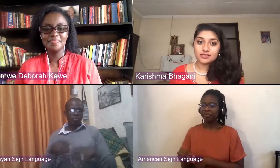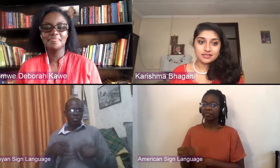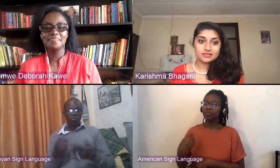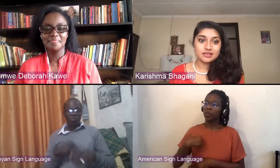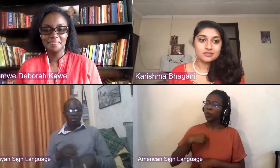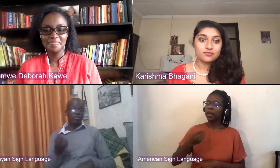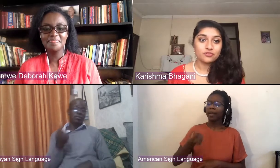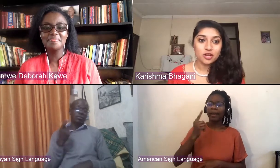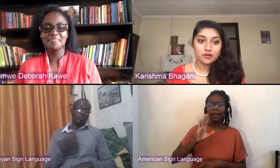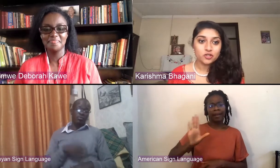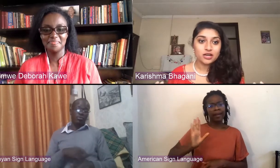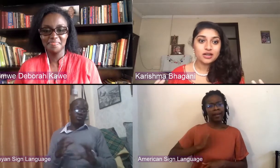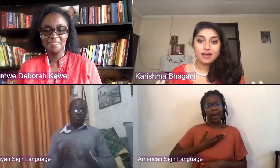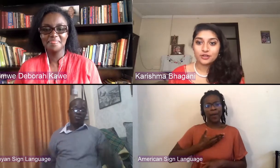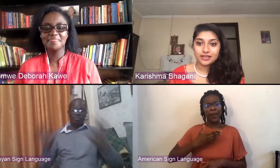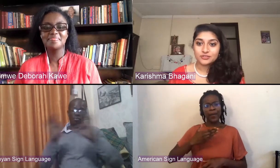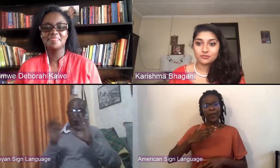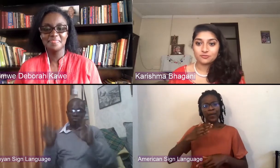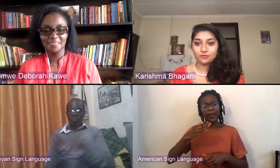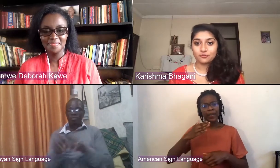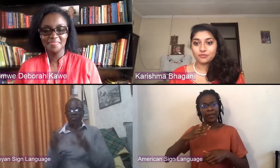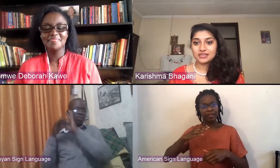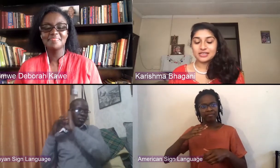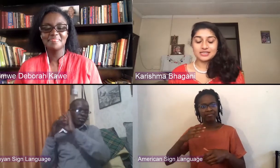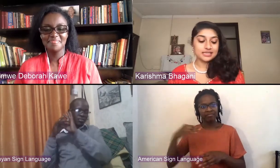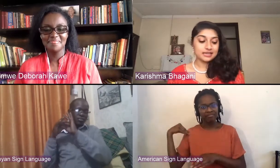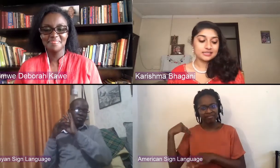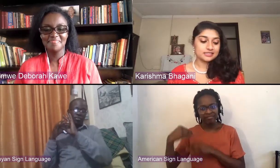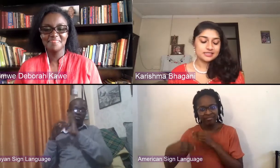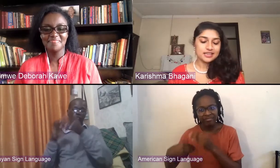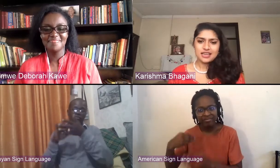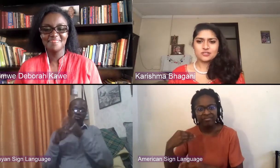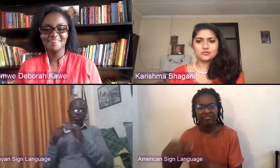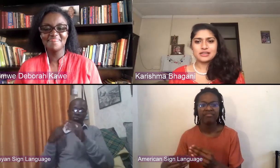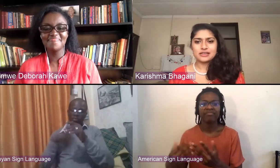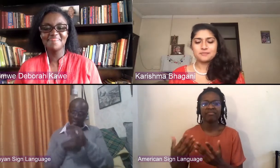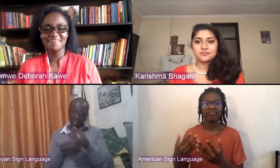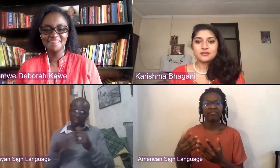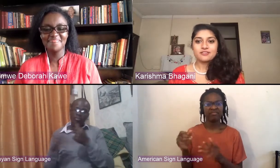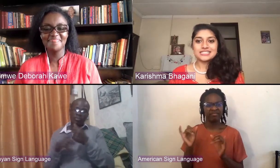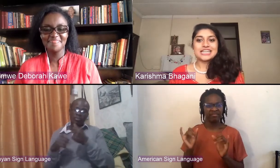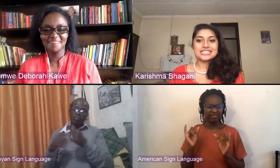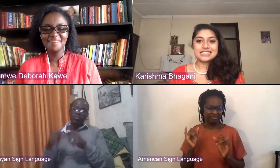as fifth generation Africans of Indian descent. It's really fascinating